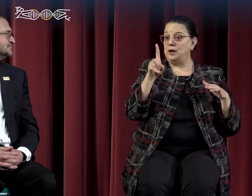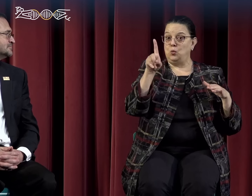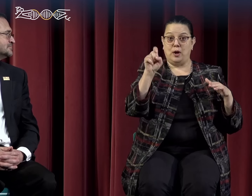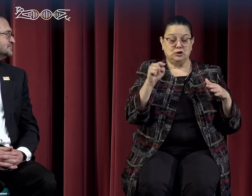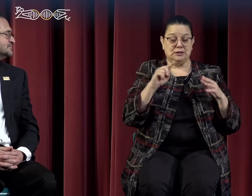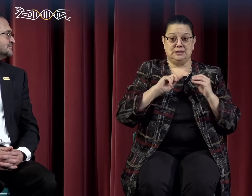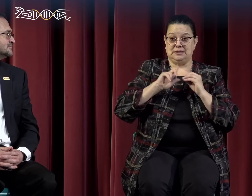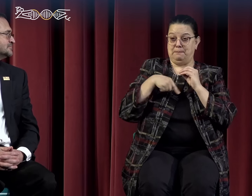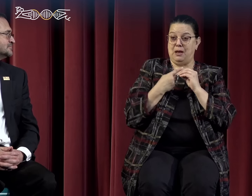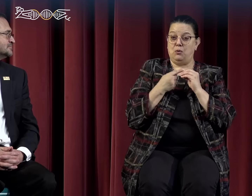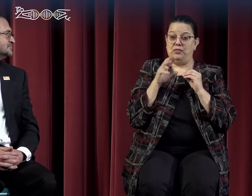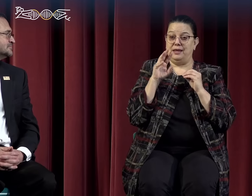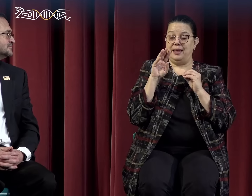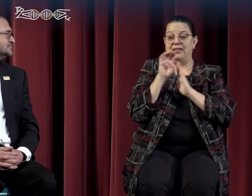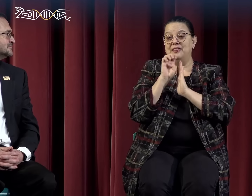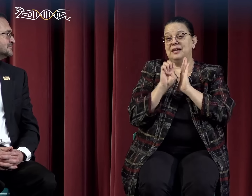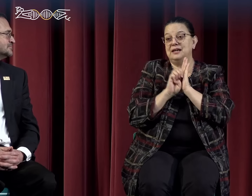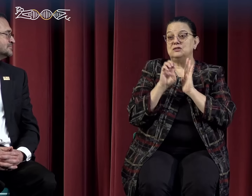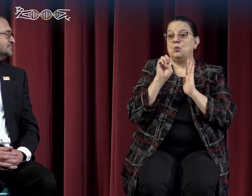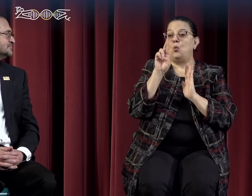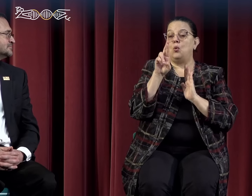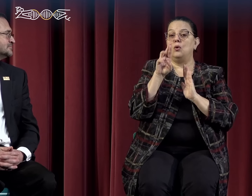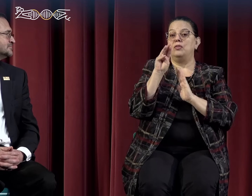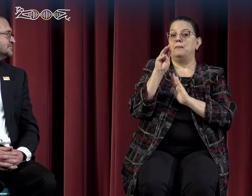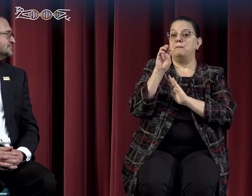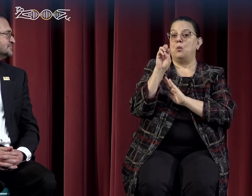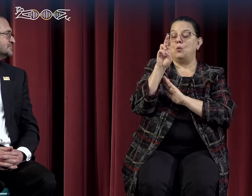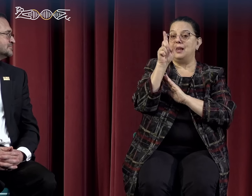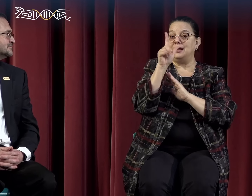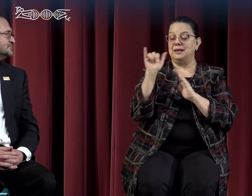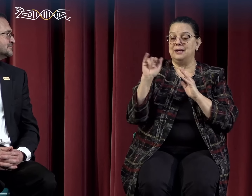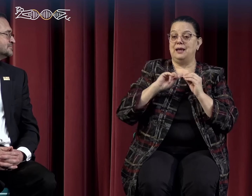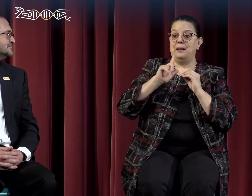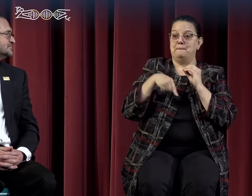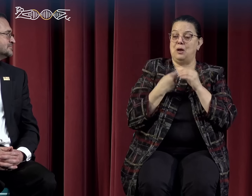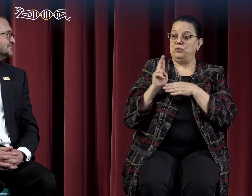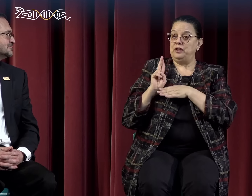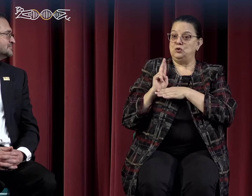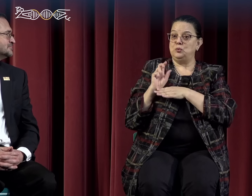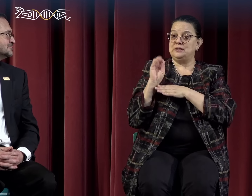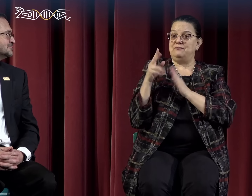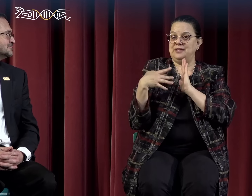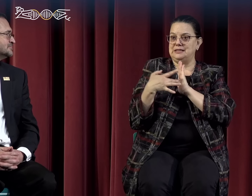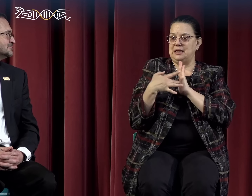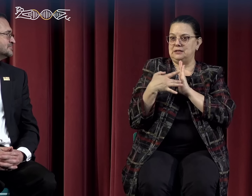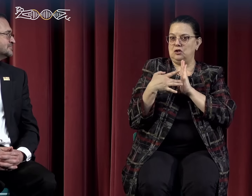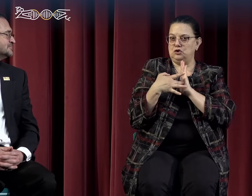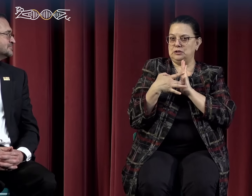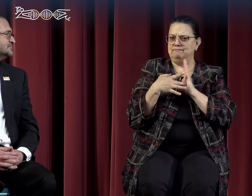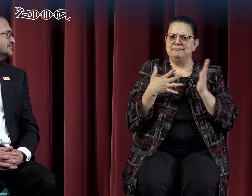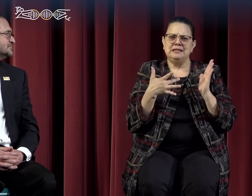So one question comes to the ethics or morality of being able to use